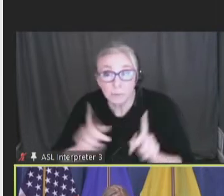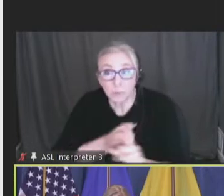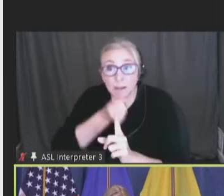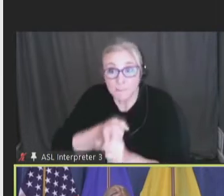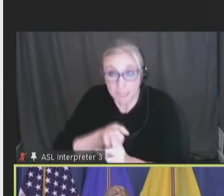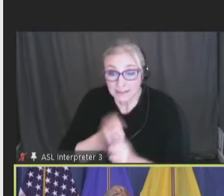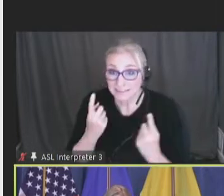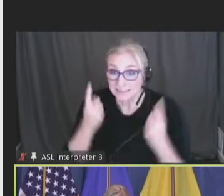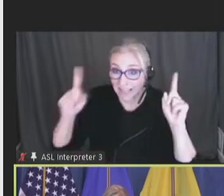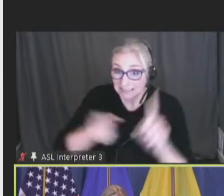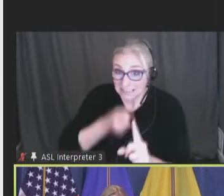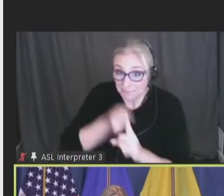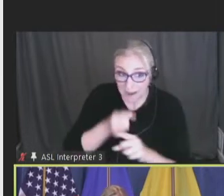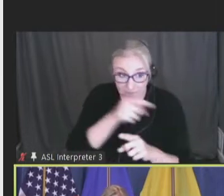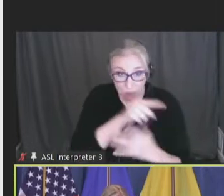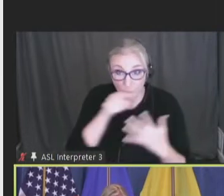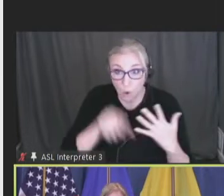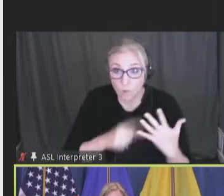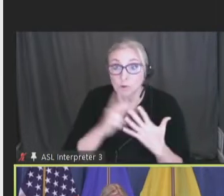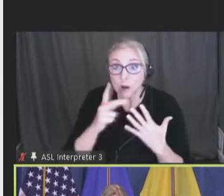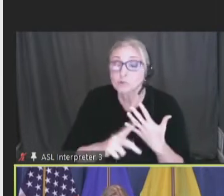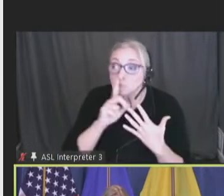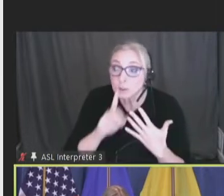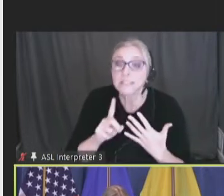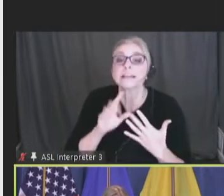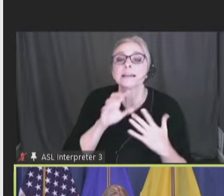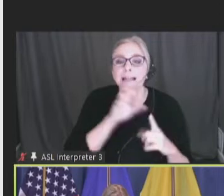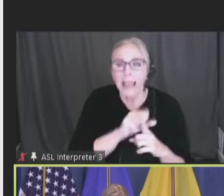success and impact of these projects were also captured through stories and other narrative